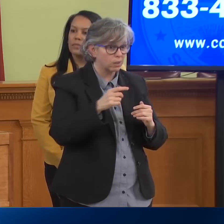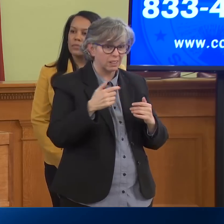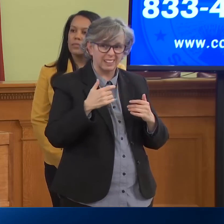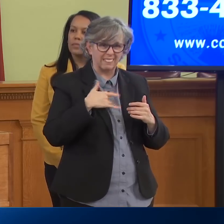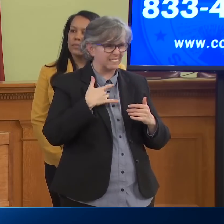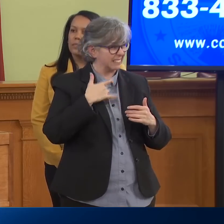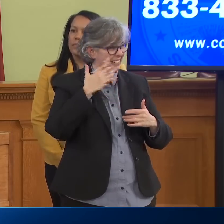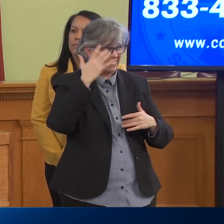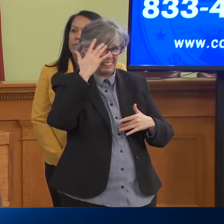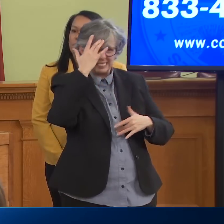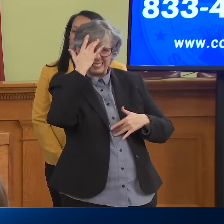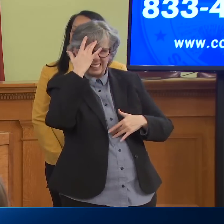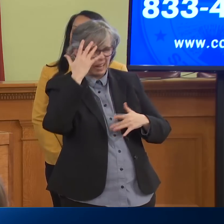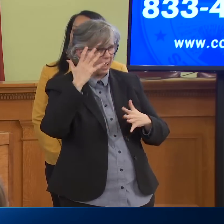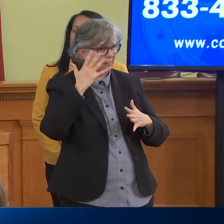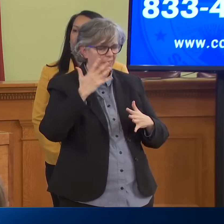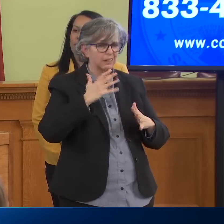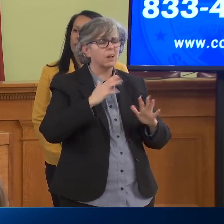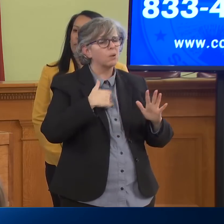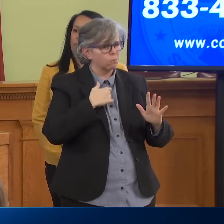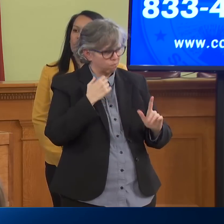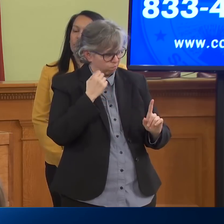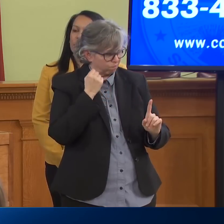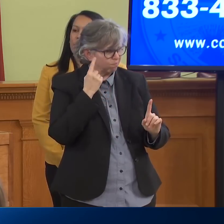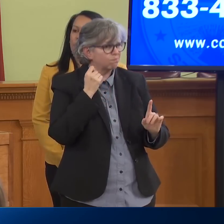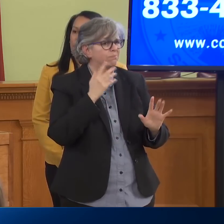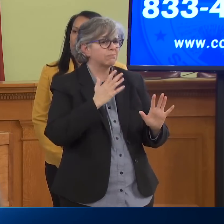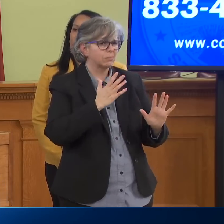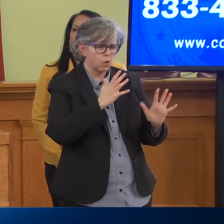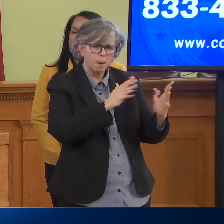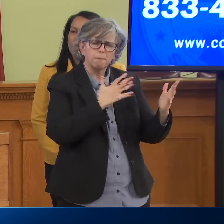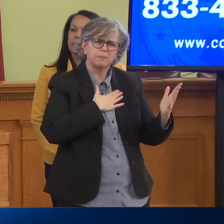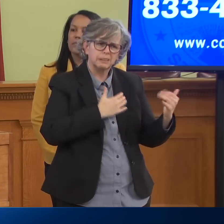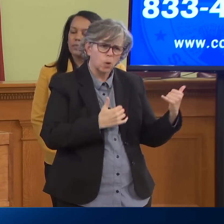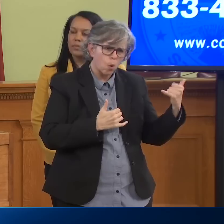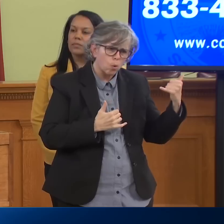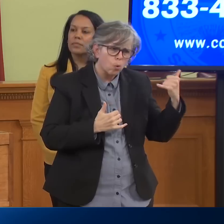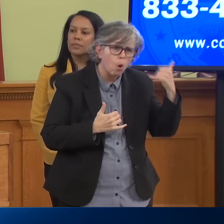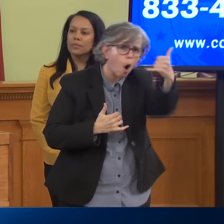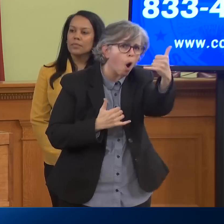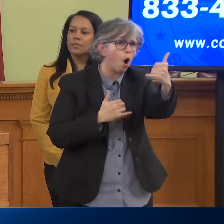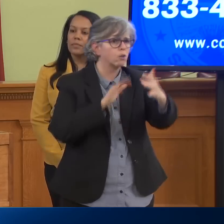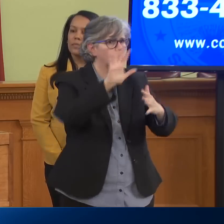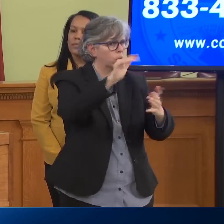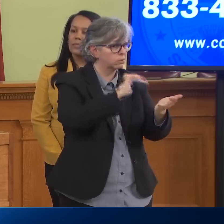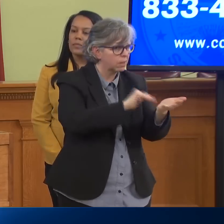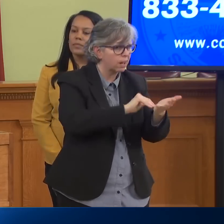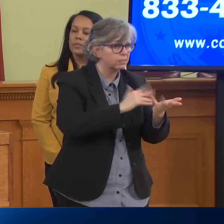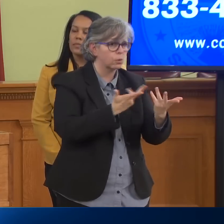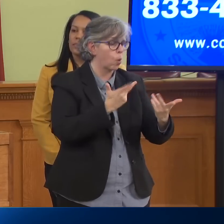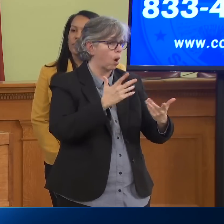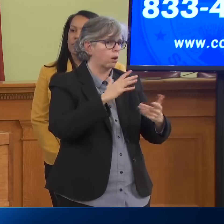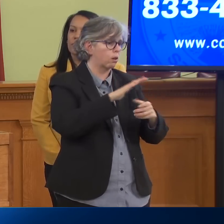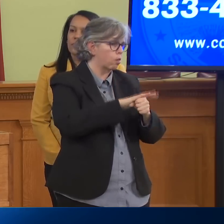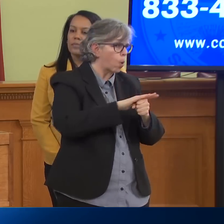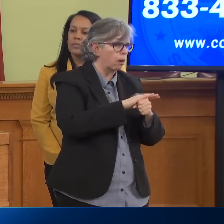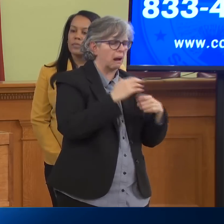ADDICTION SERVICES NEED, WE ARE MAKING EVERY EFFORT TO MAKE SURE YOU HAVE ACCESS TO THOSE SERVICES, AND THAT THEY ARE IN PLACE. WE ARE ASKING YOU IF YOU'RE NOT HEALTHY OR EXPERIENCING